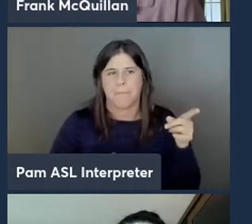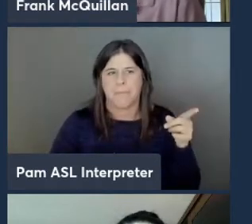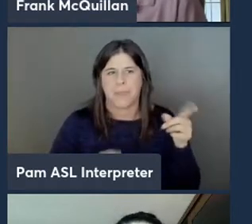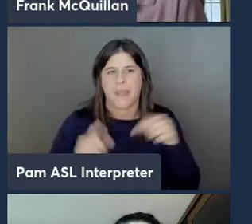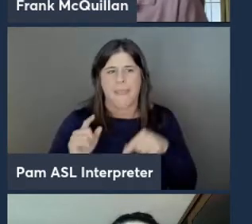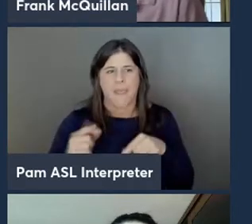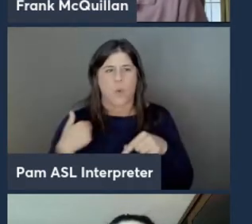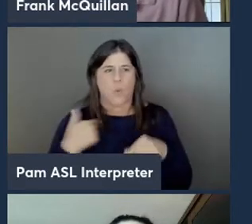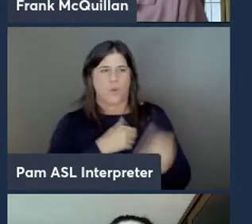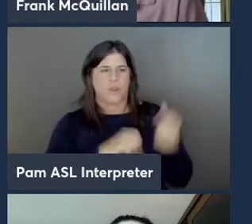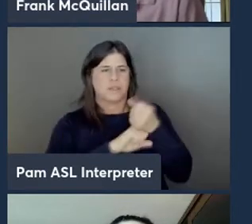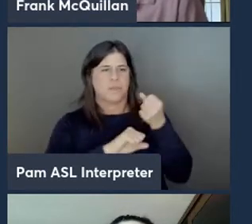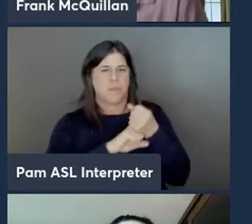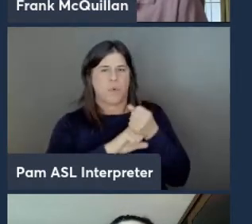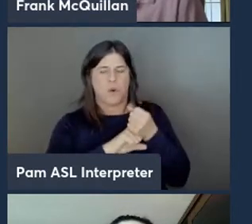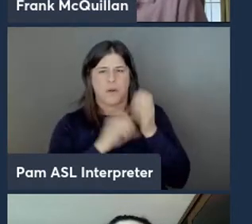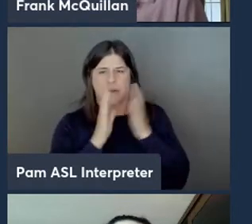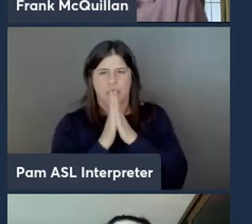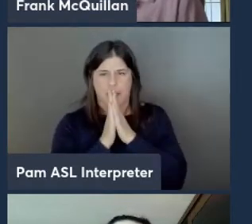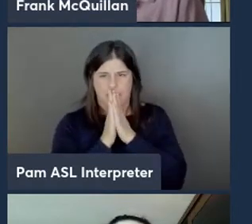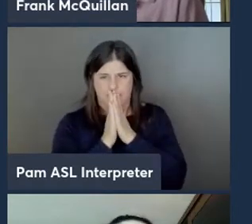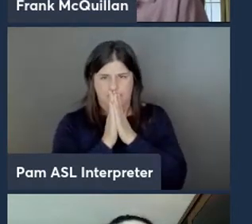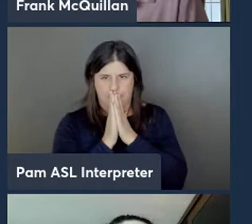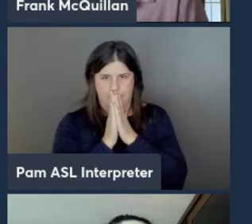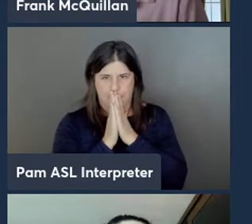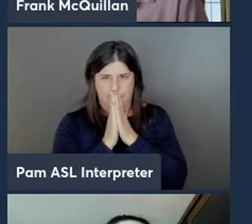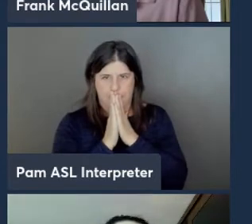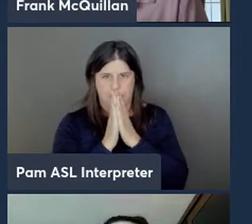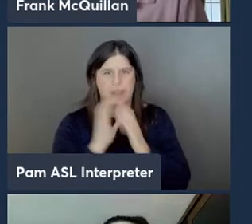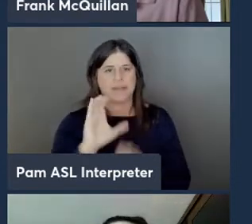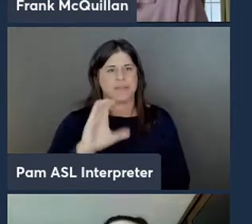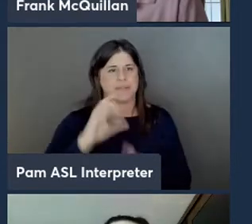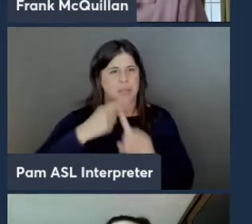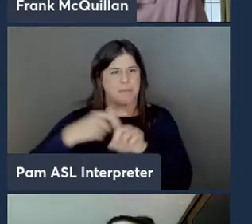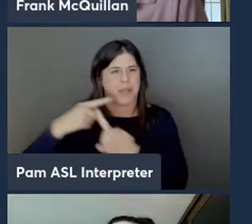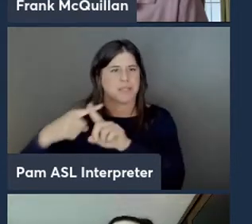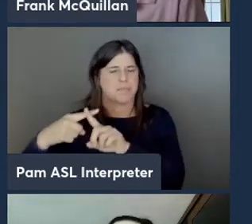We support C++, C#, .Net.